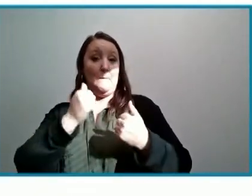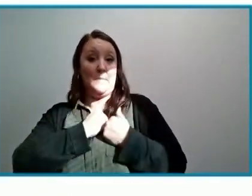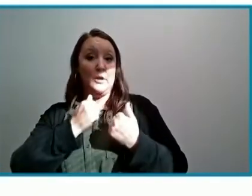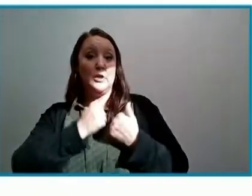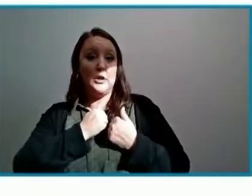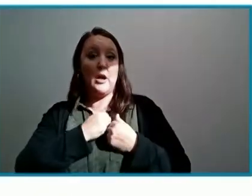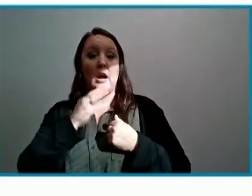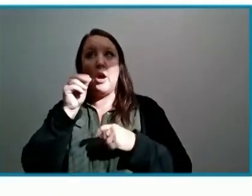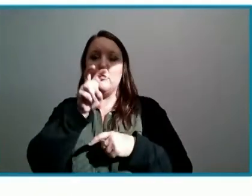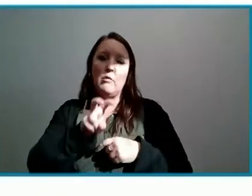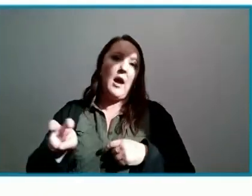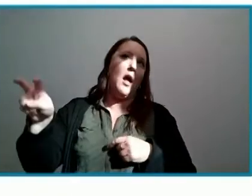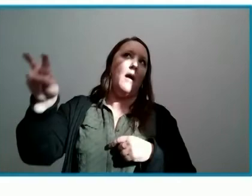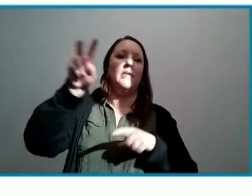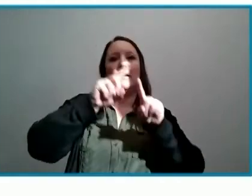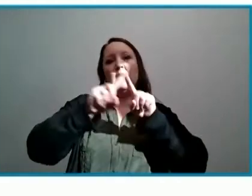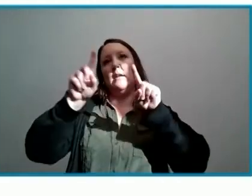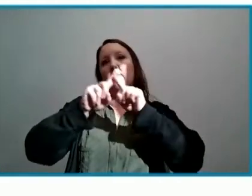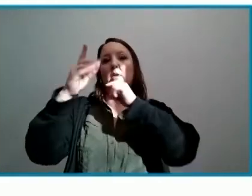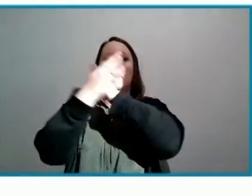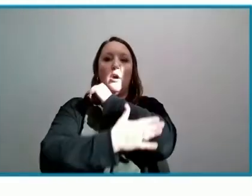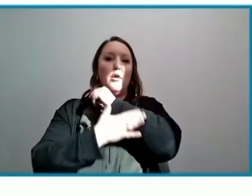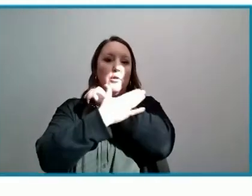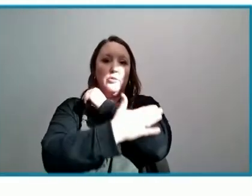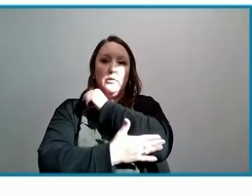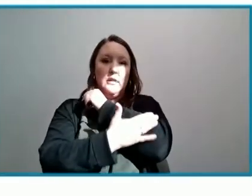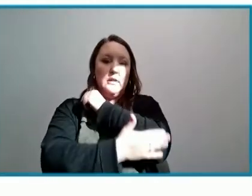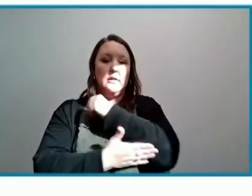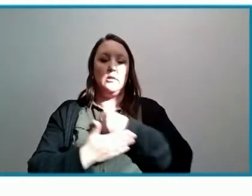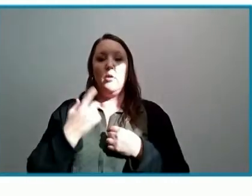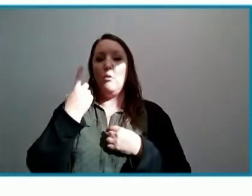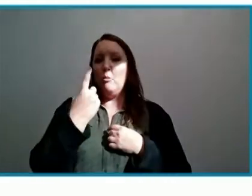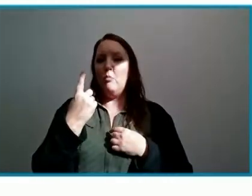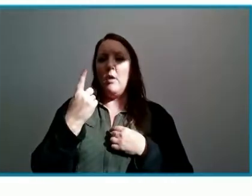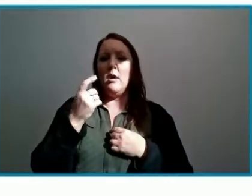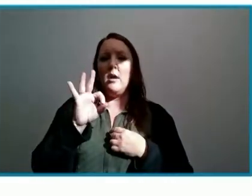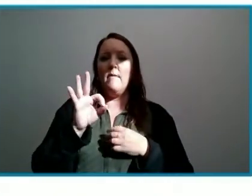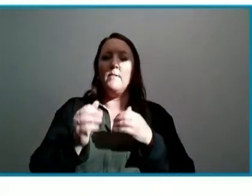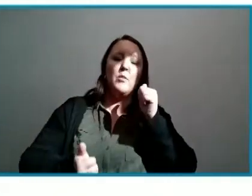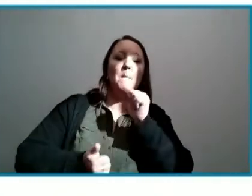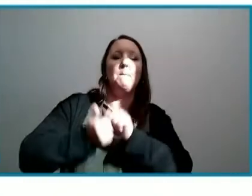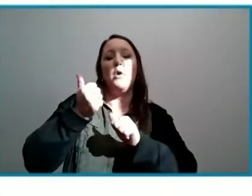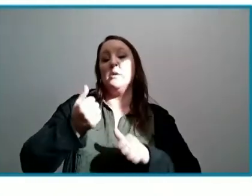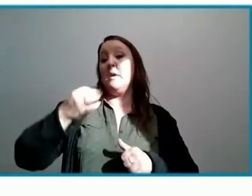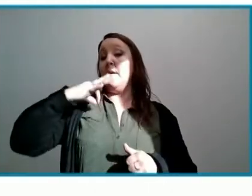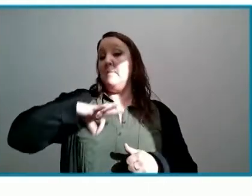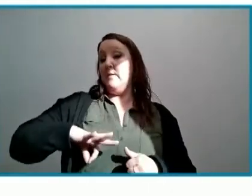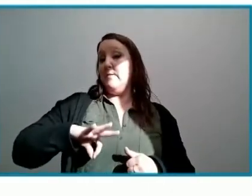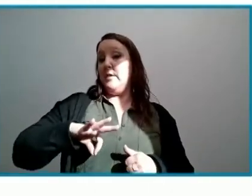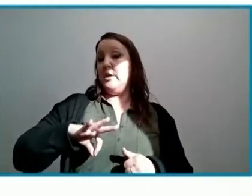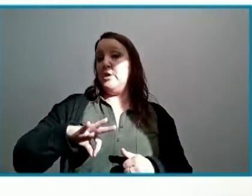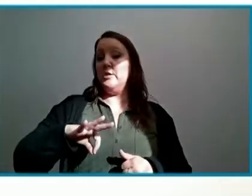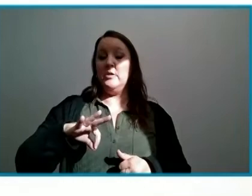these different countries is that one of the most beneficial things for a human soul,